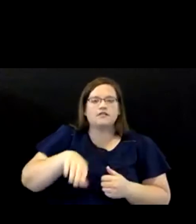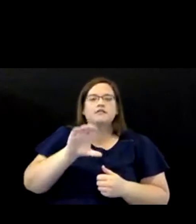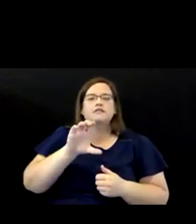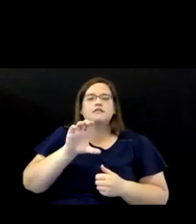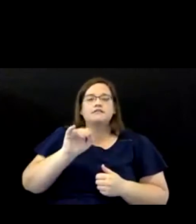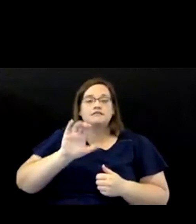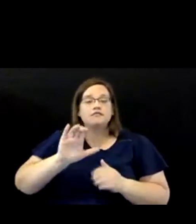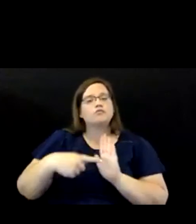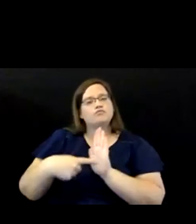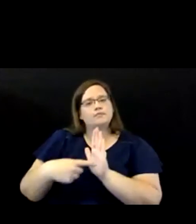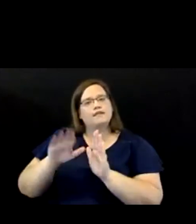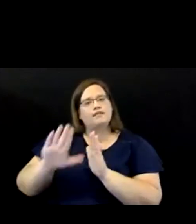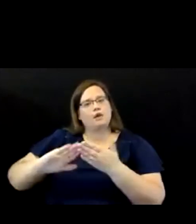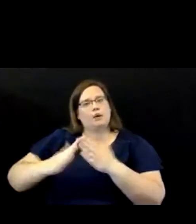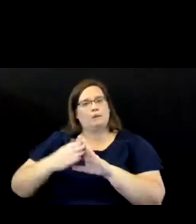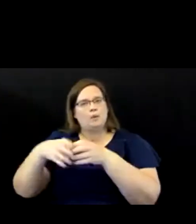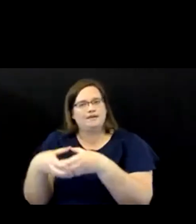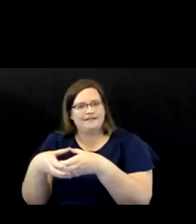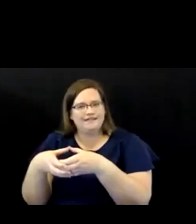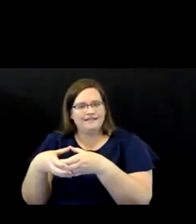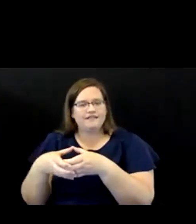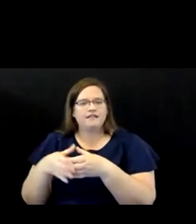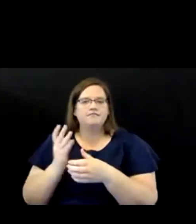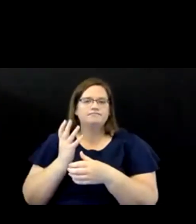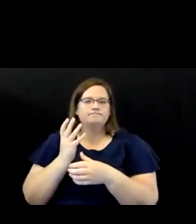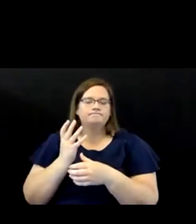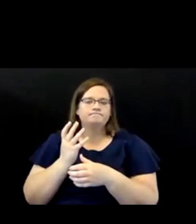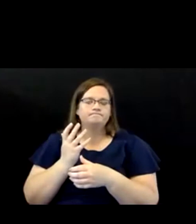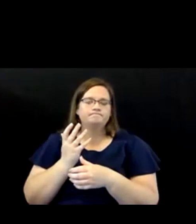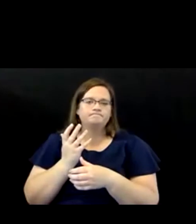community. That could look ethnically, culturally, diversity wise,